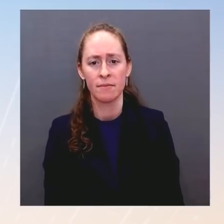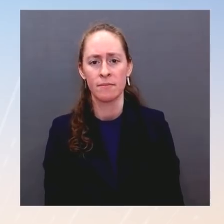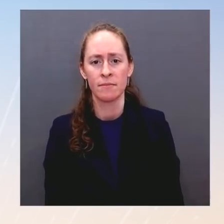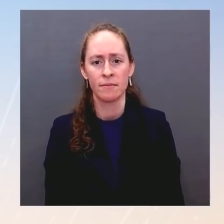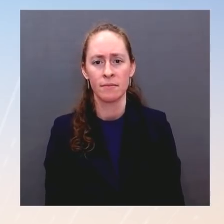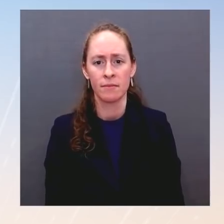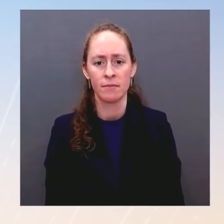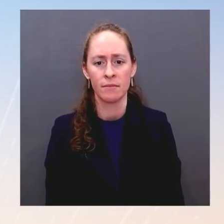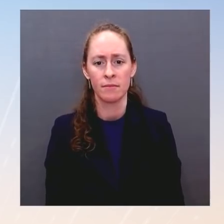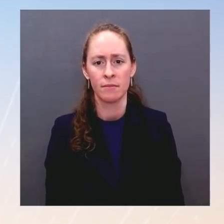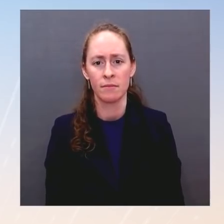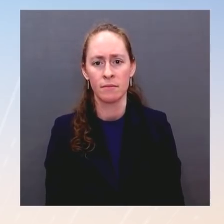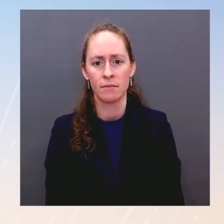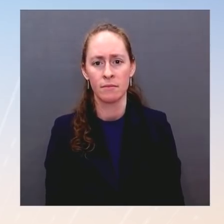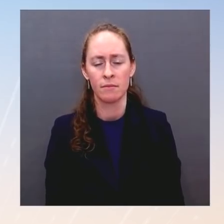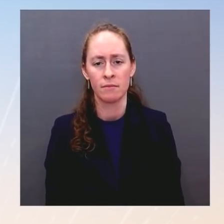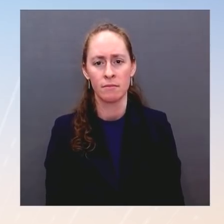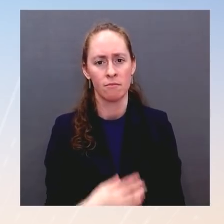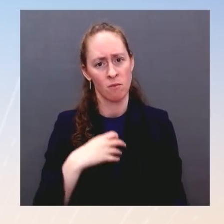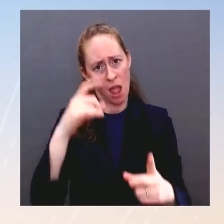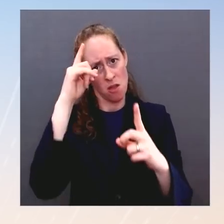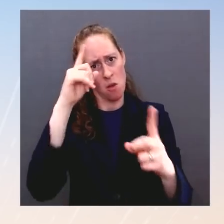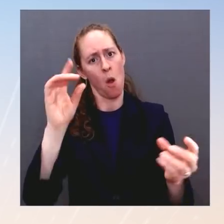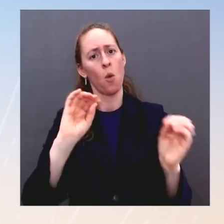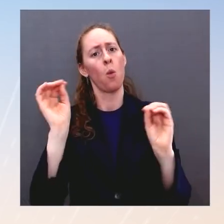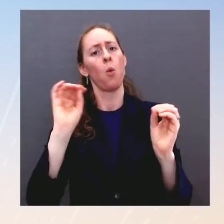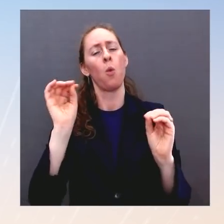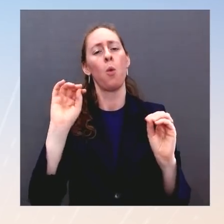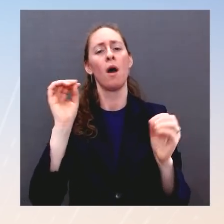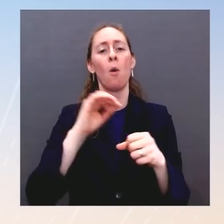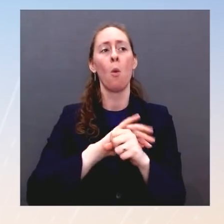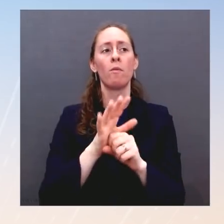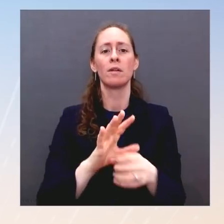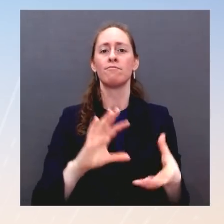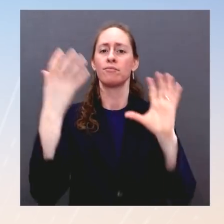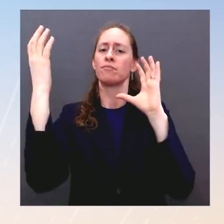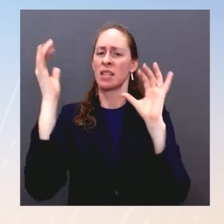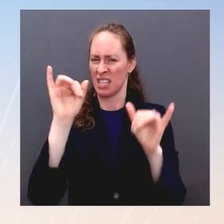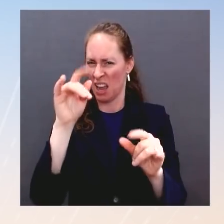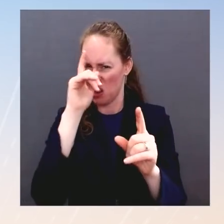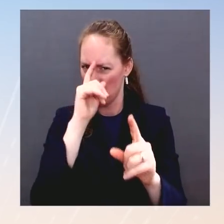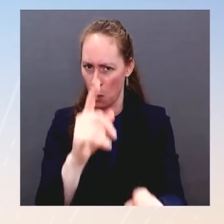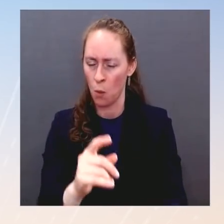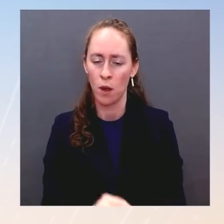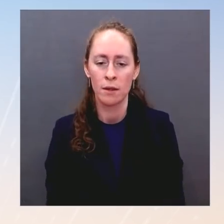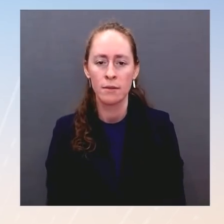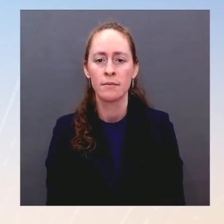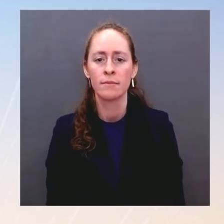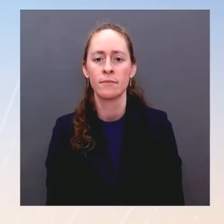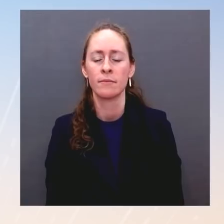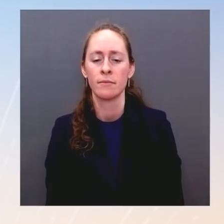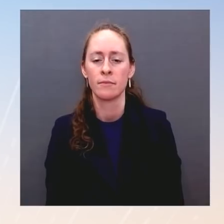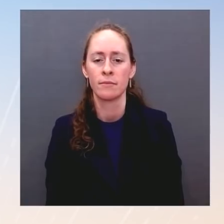Go ahead. The Press: Just wanted to know -- you said that the President has done everything in his power. We've seen the sanctions,